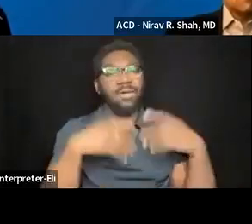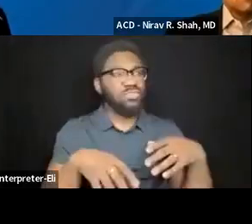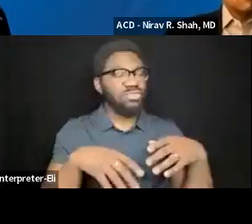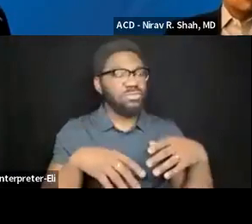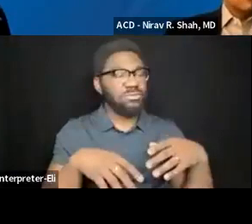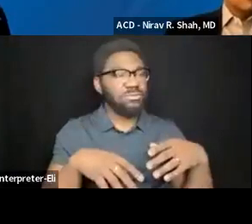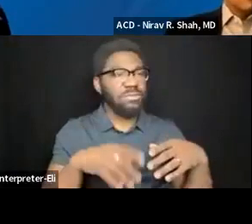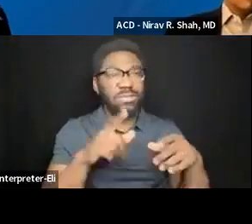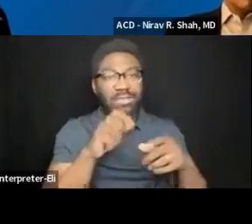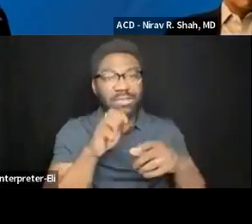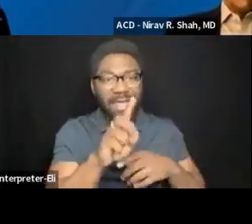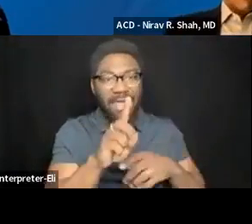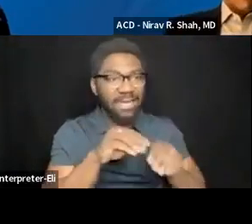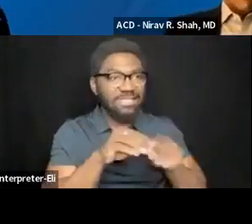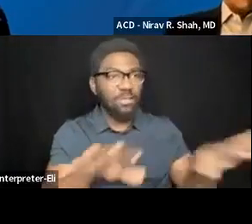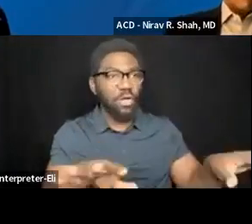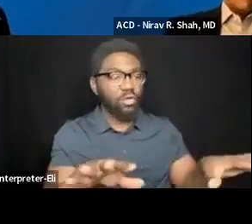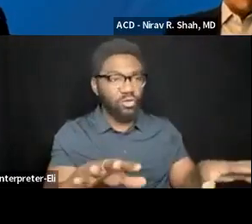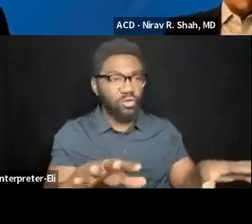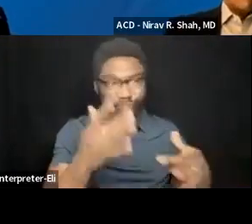that can have profound national implications as well.